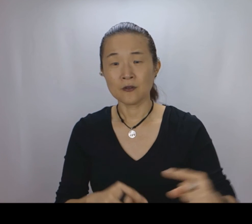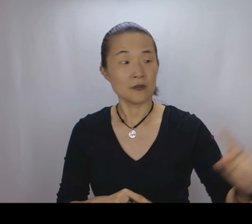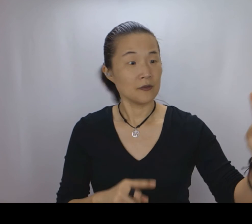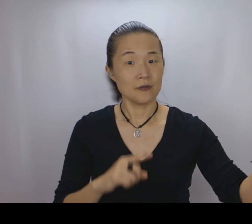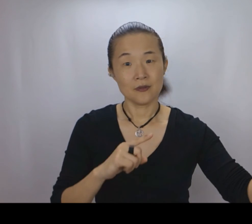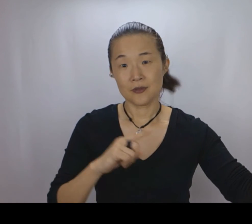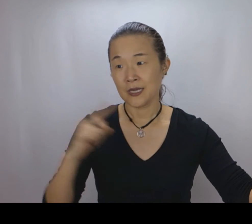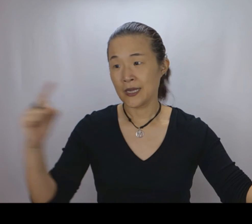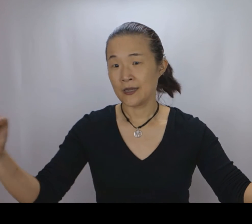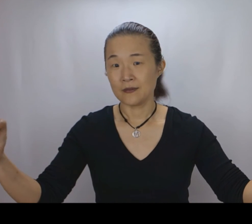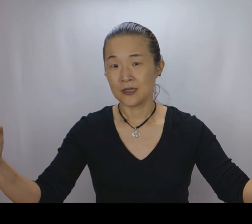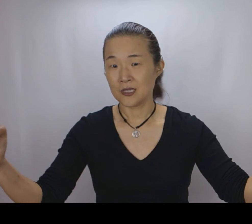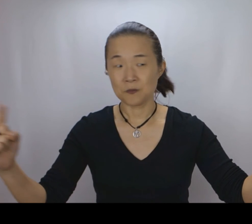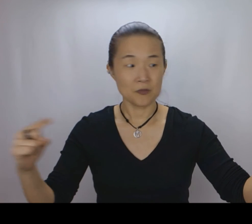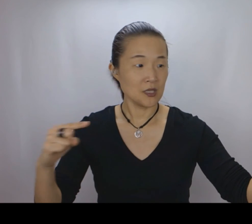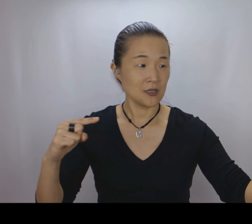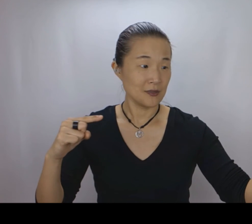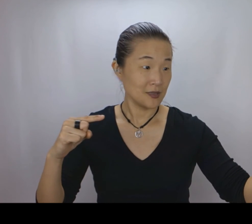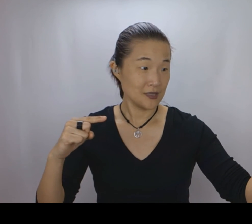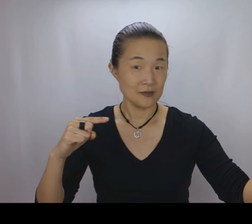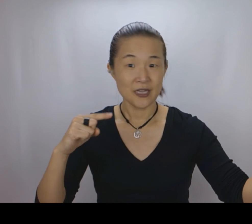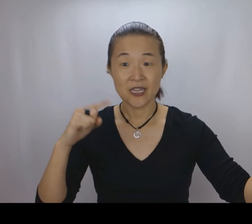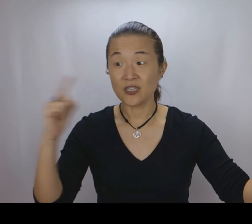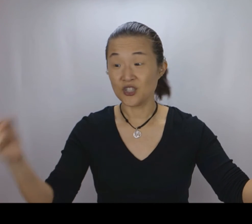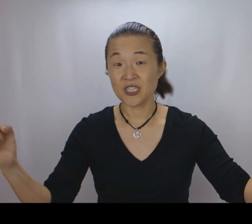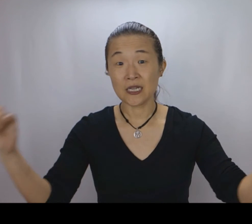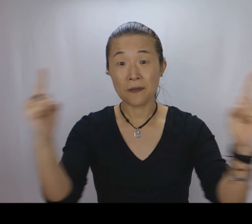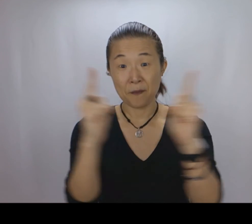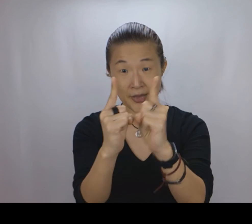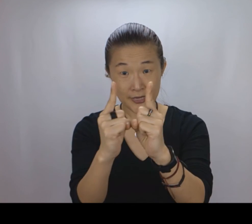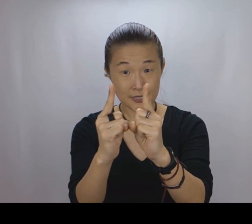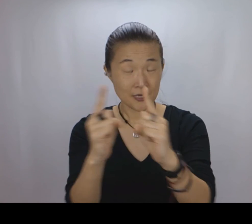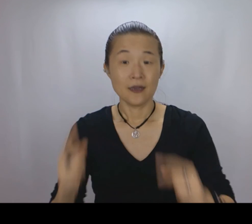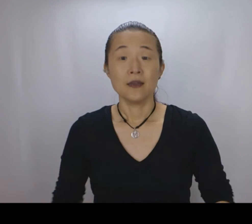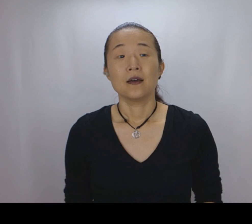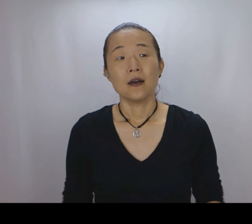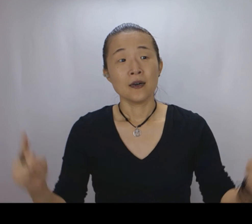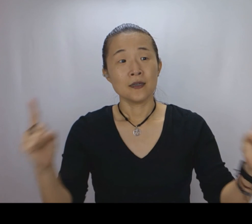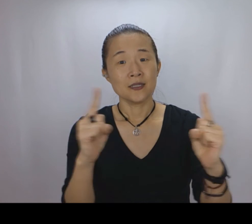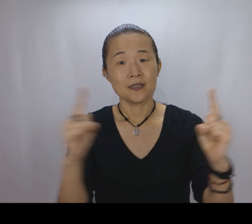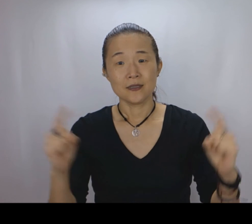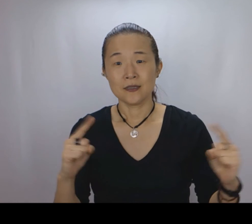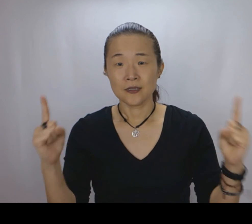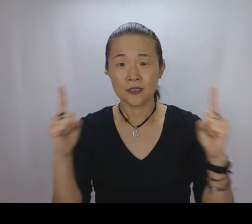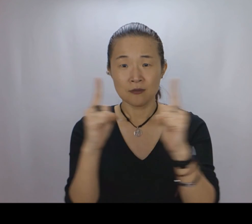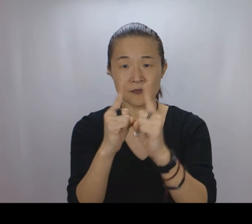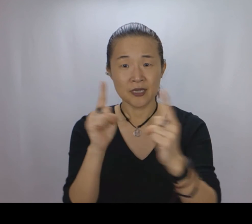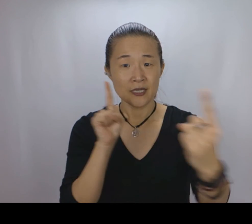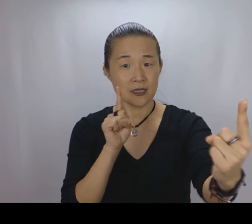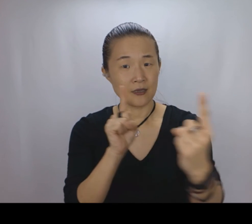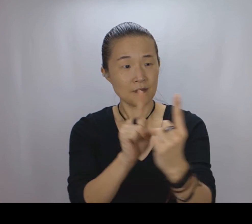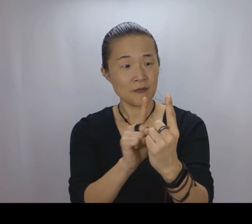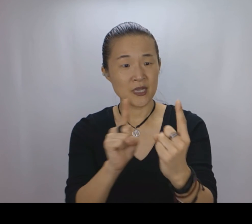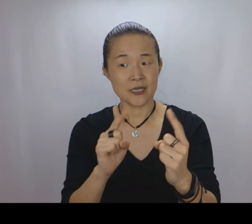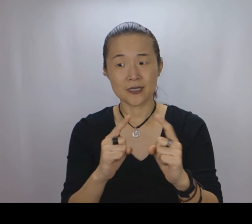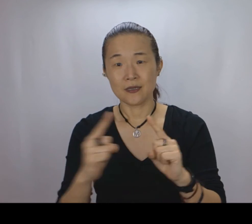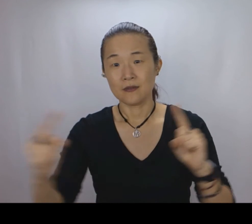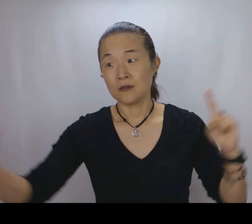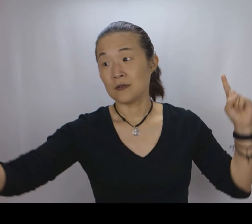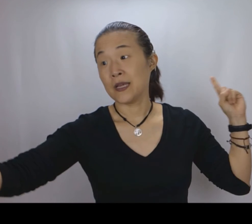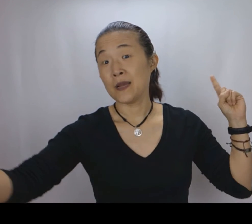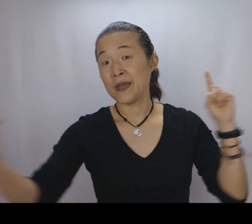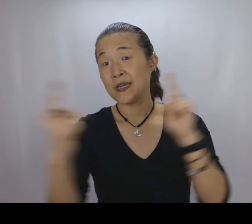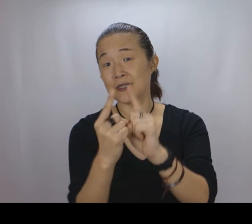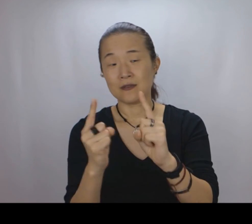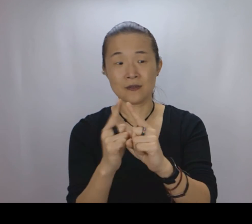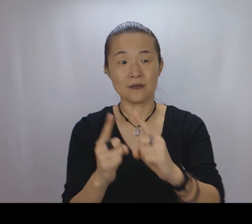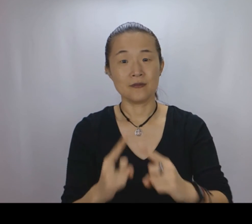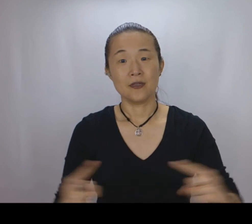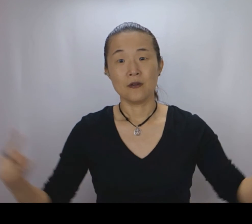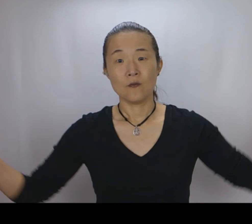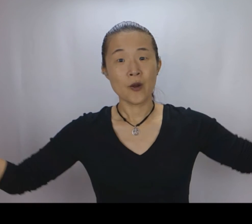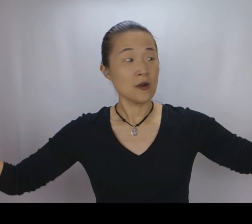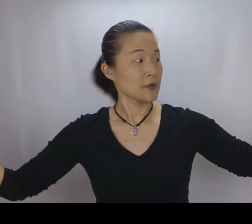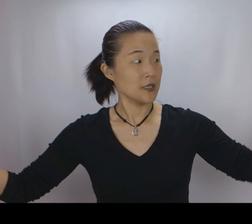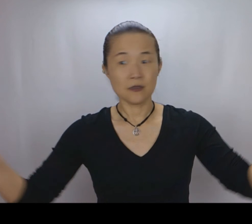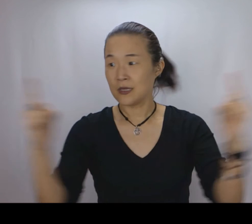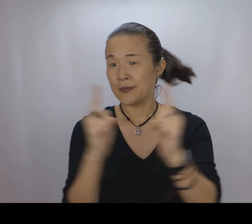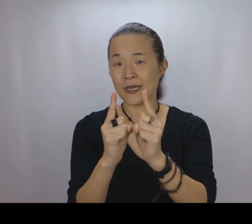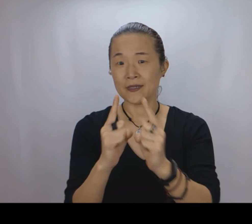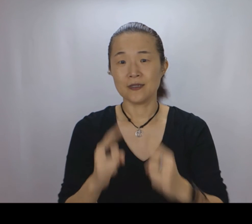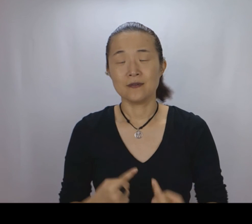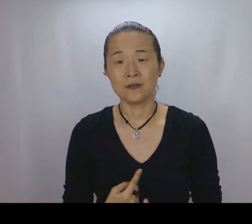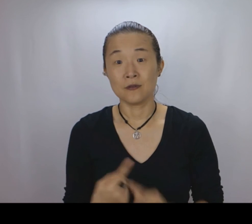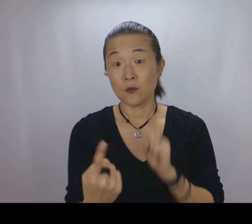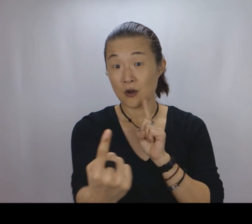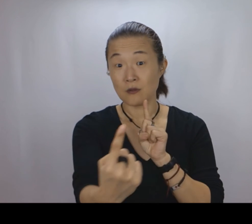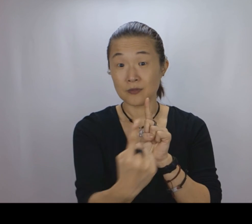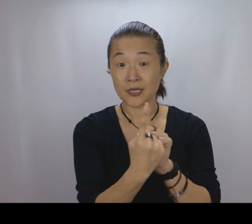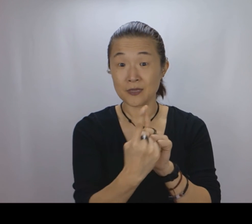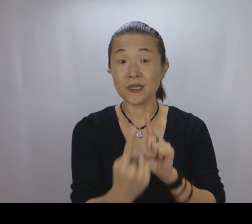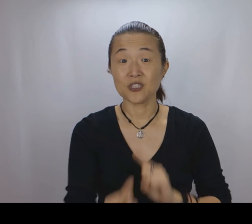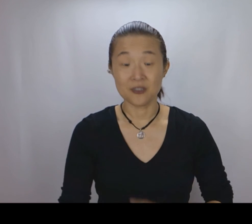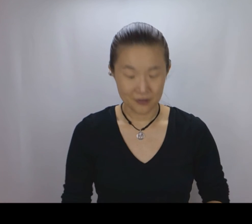or he and she met. So you can do meet, meet, or they met, or way over here, they met or, "Oh nice to meet you"